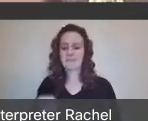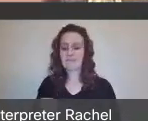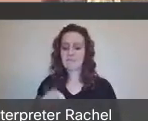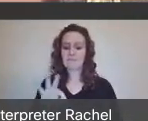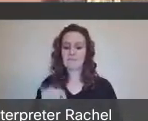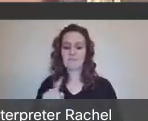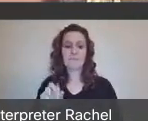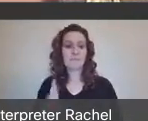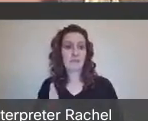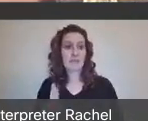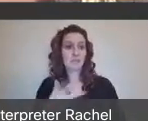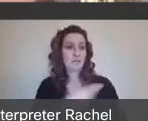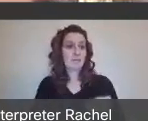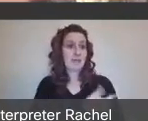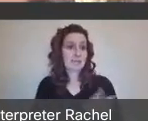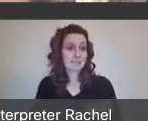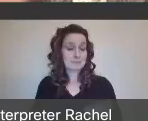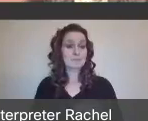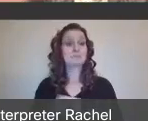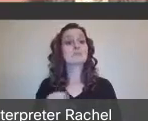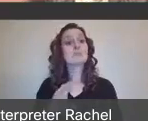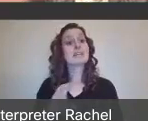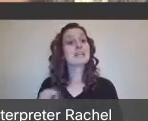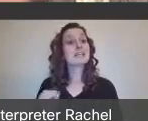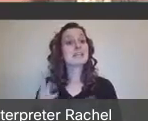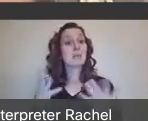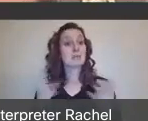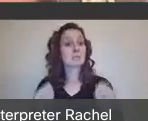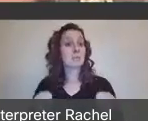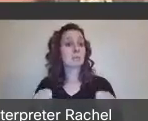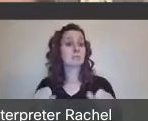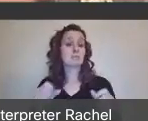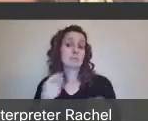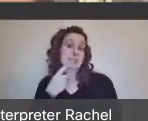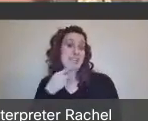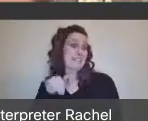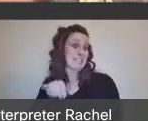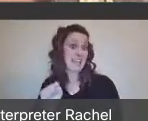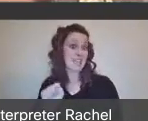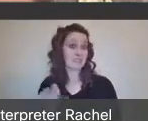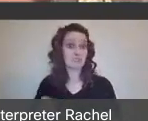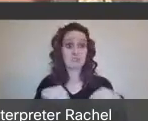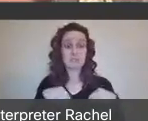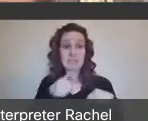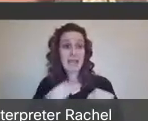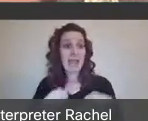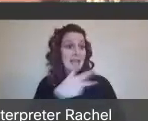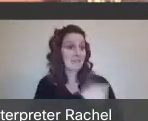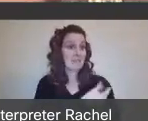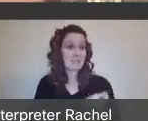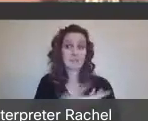As I stated before, the County wants to be able to say yes to any vaccine offered to us. Consequently,